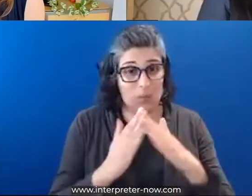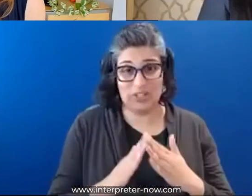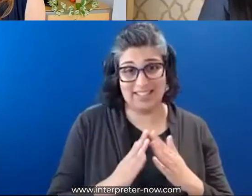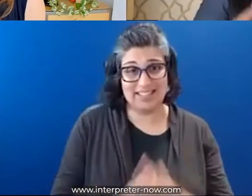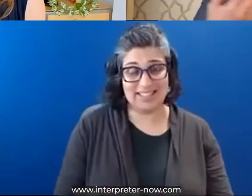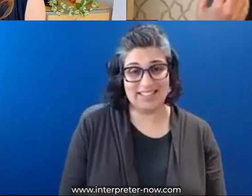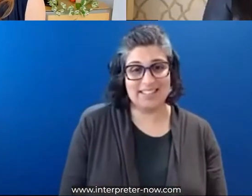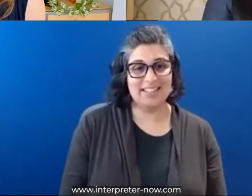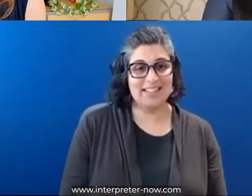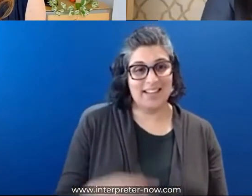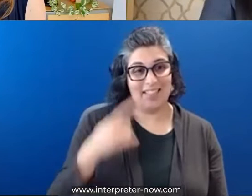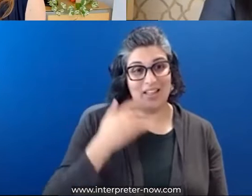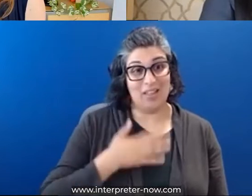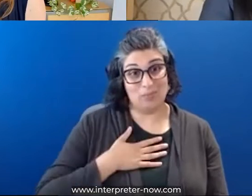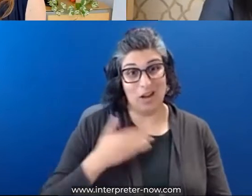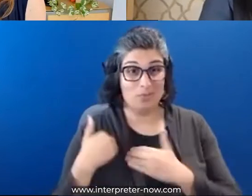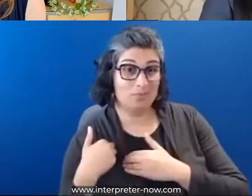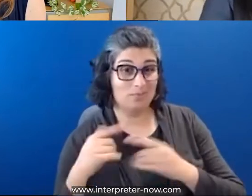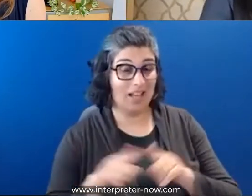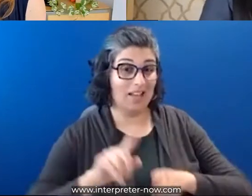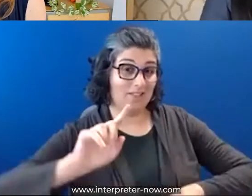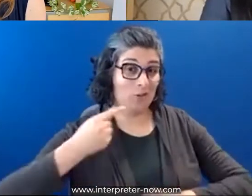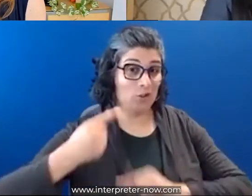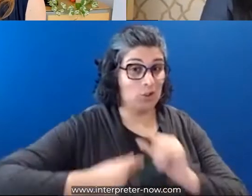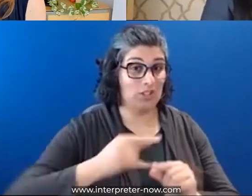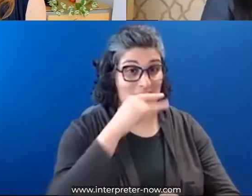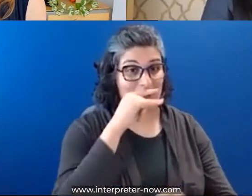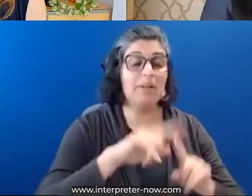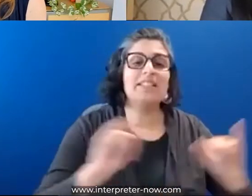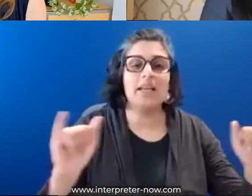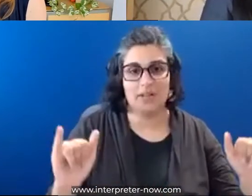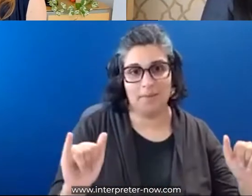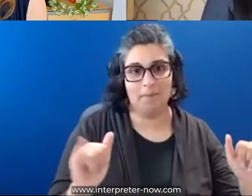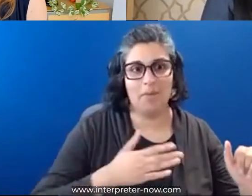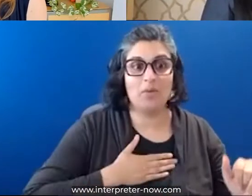I thought it was my duty as a first-generation kid. But I also saw it as my superpower.